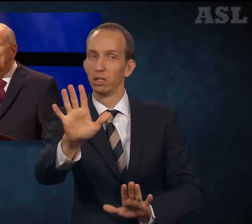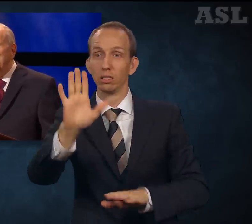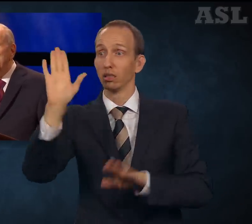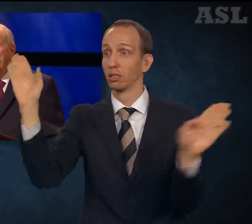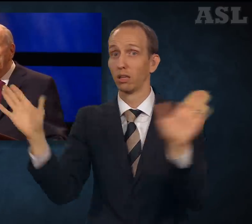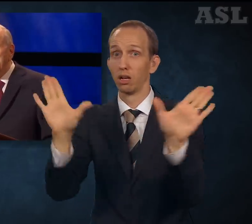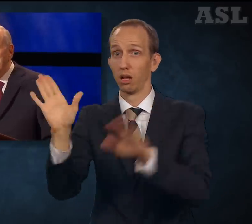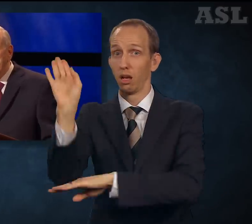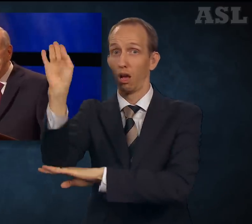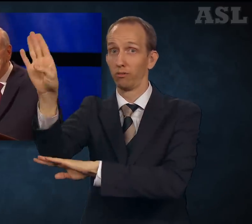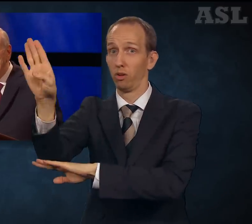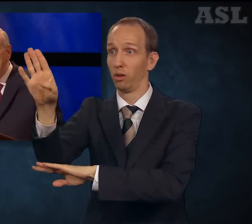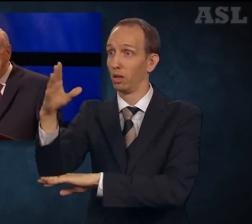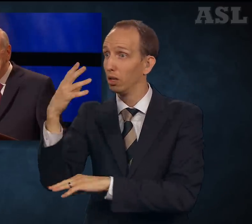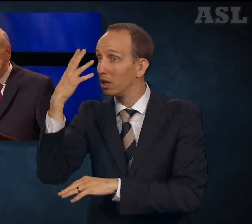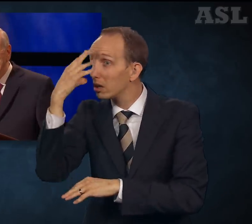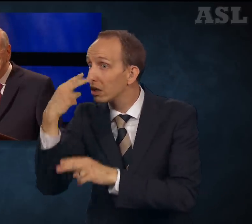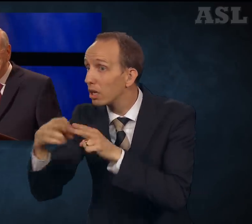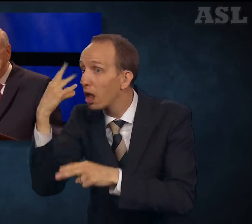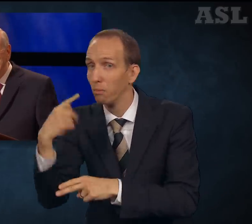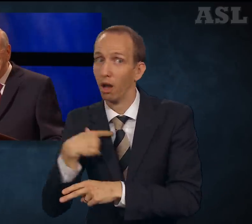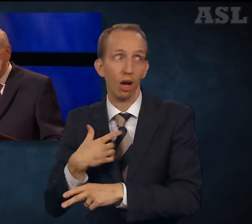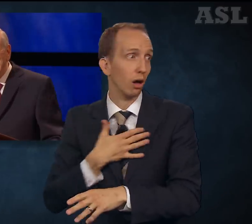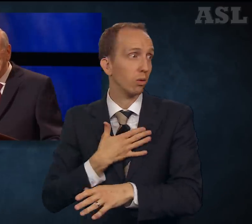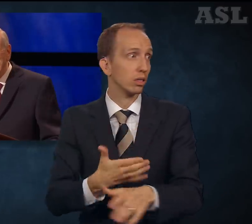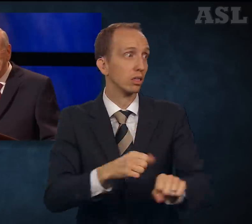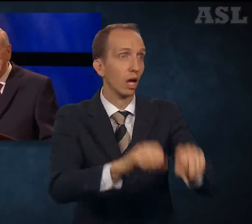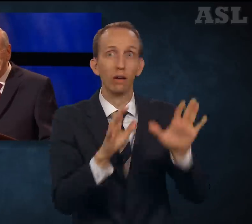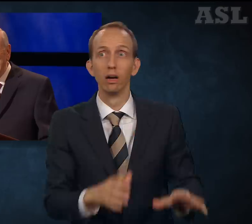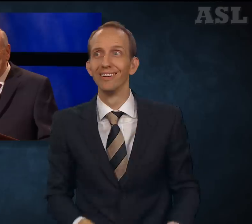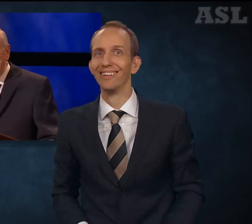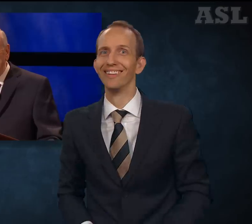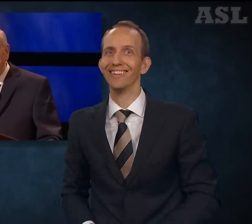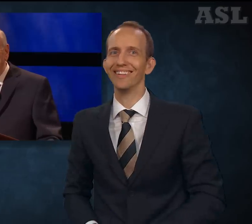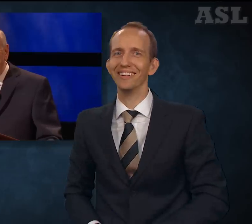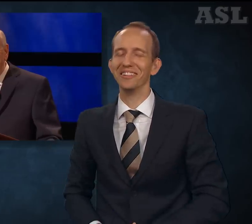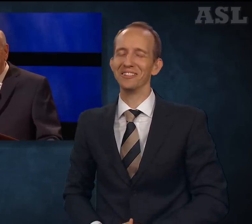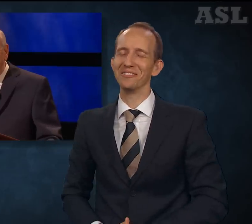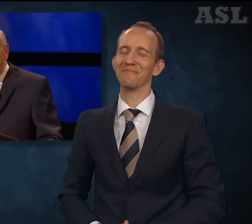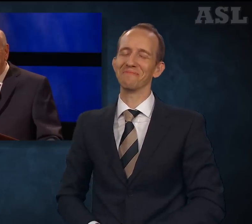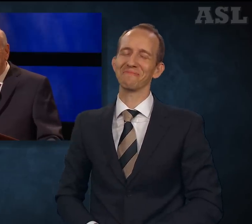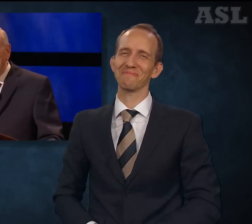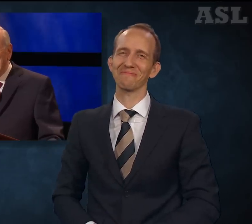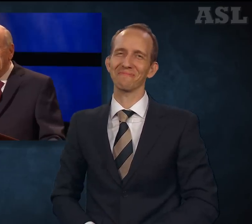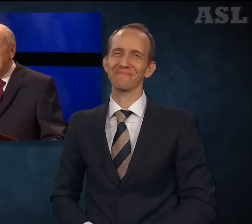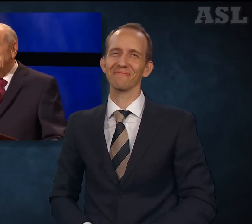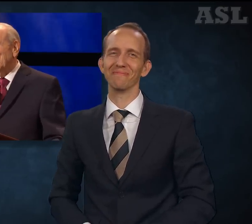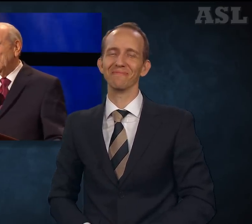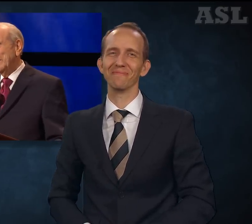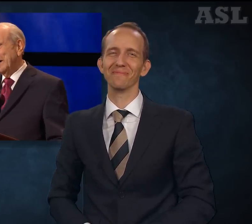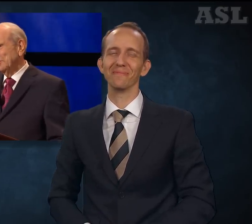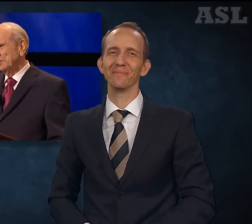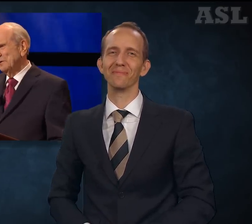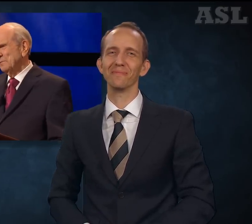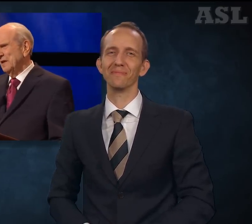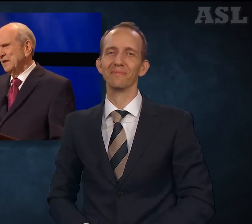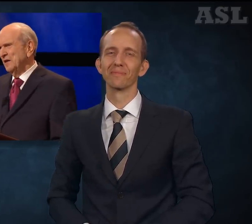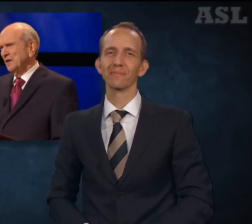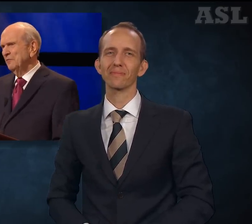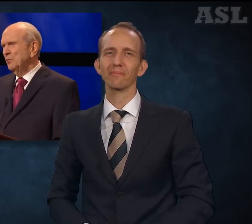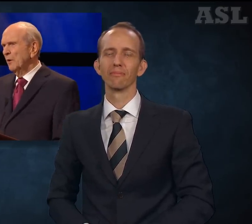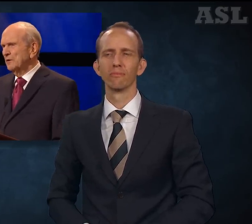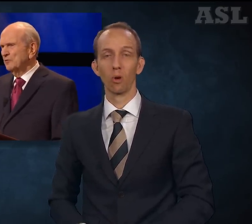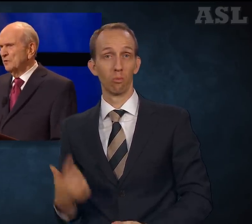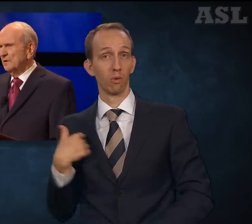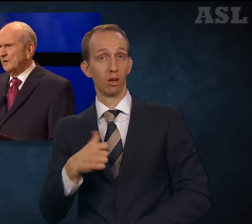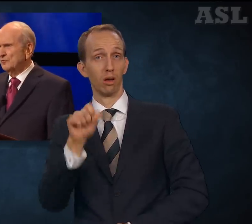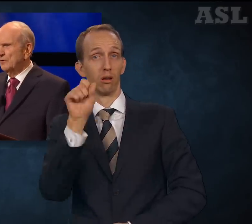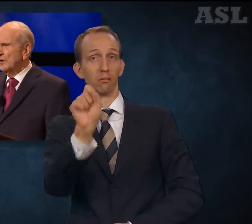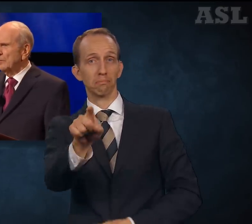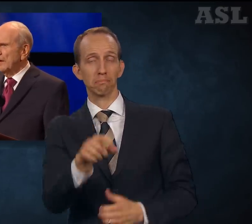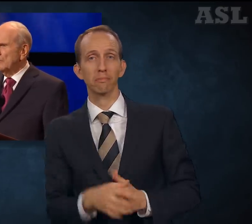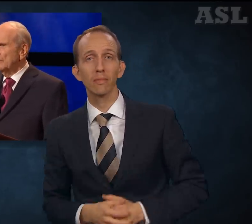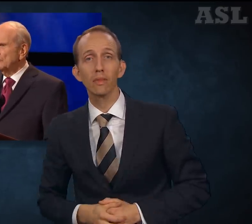SACRIFICE SUNDAY AFTERNOON